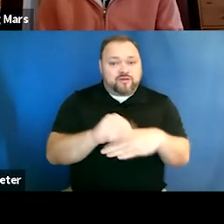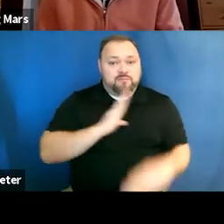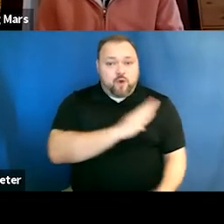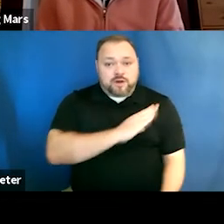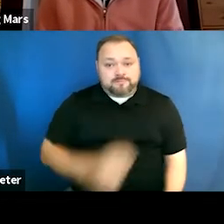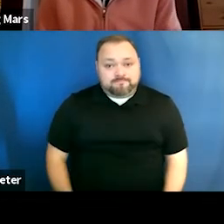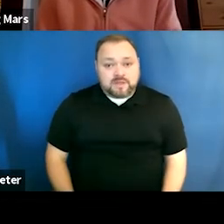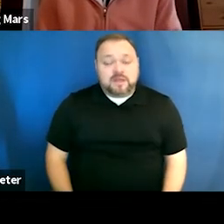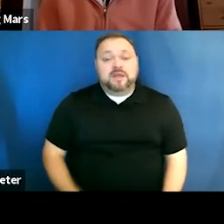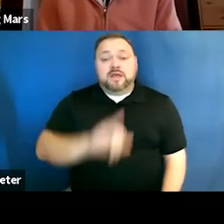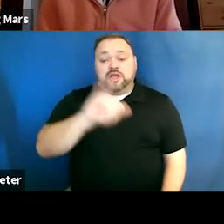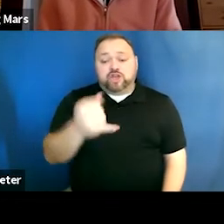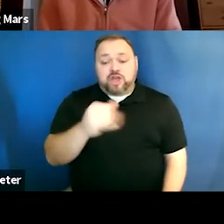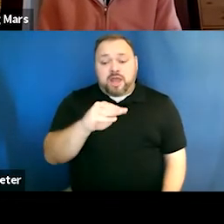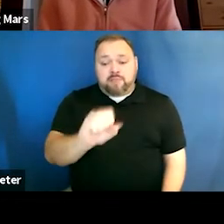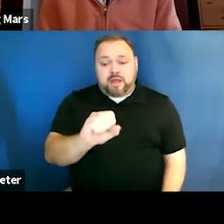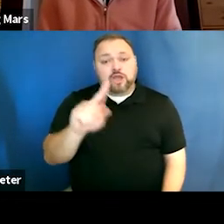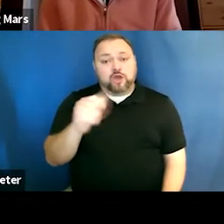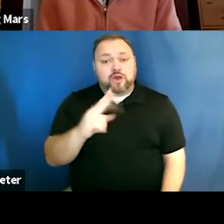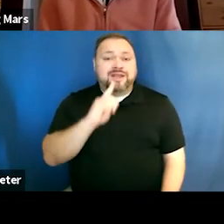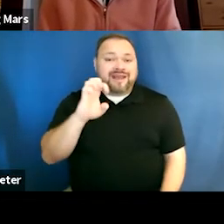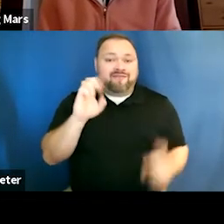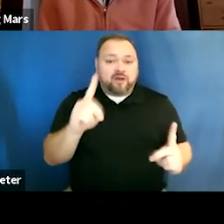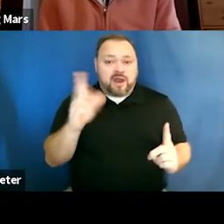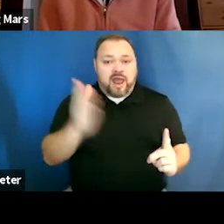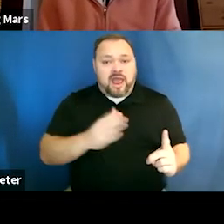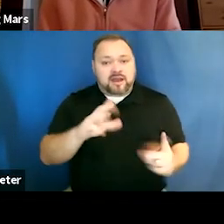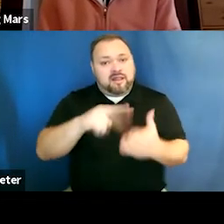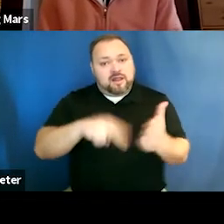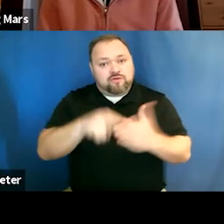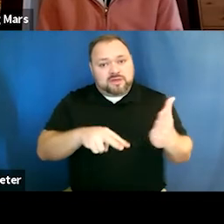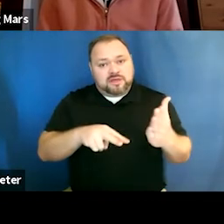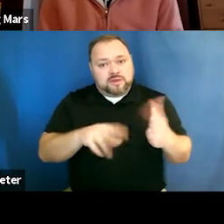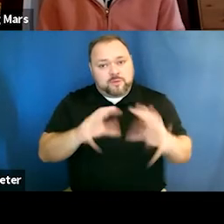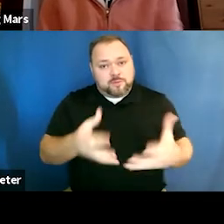JMS Utah Deaf Education and Literacy Board,